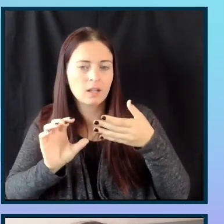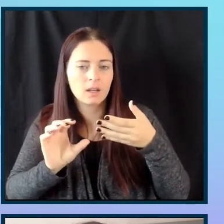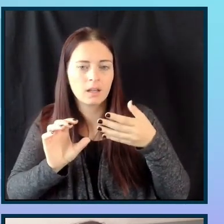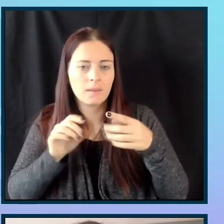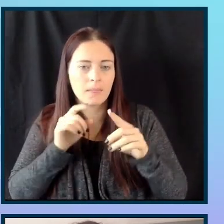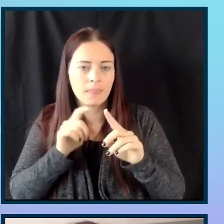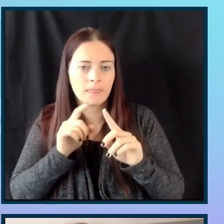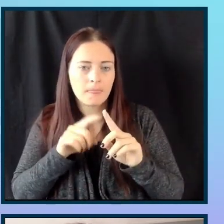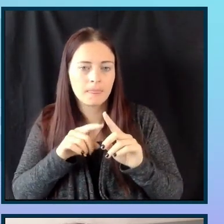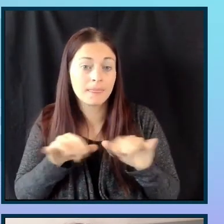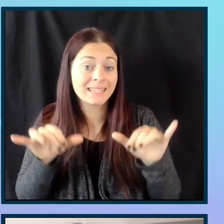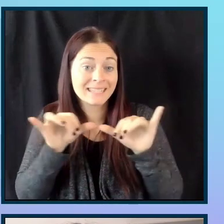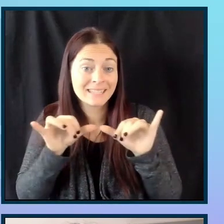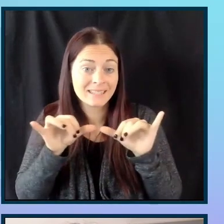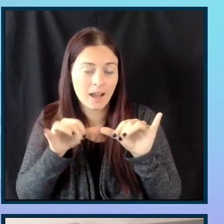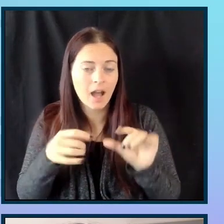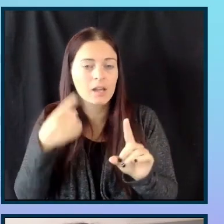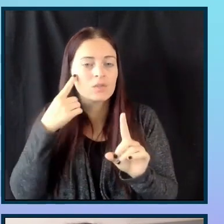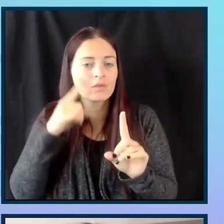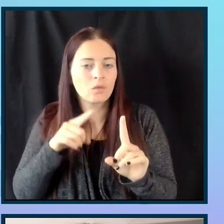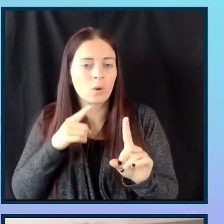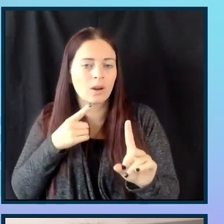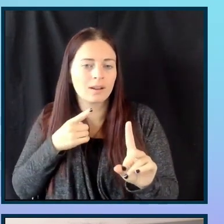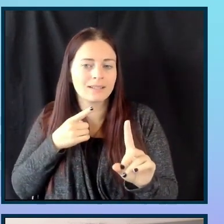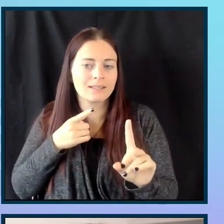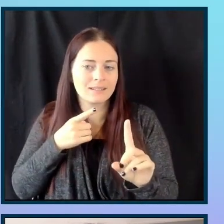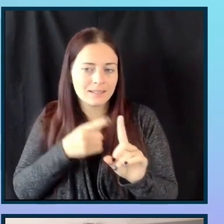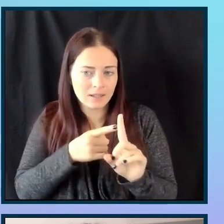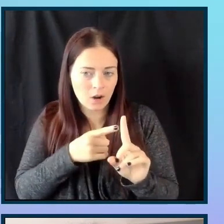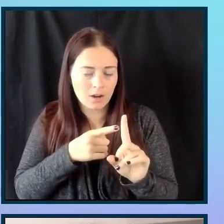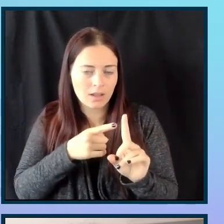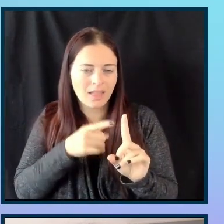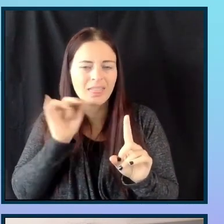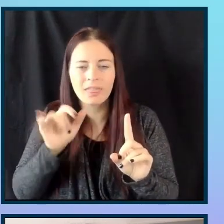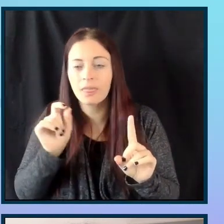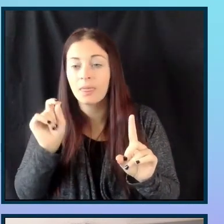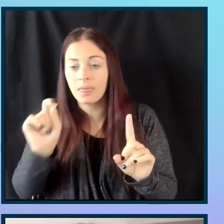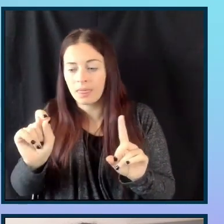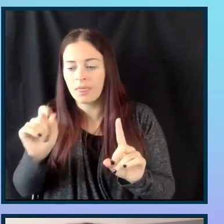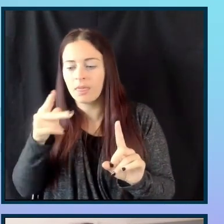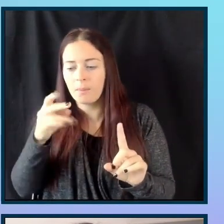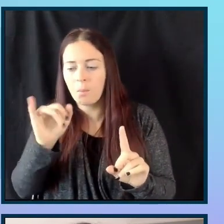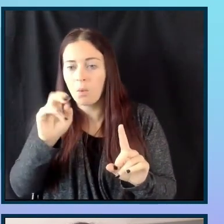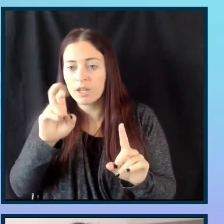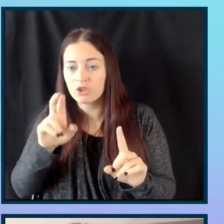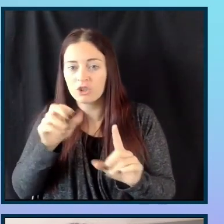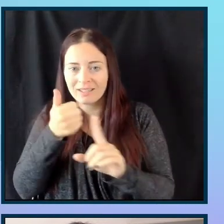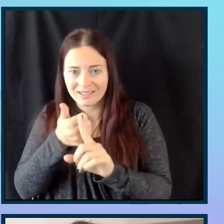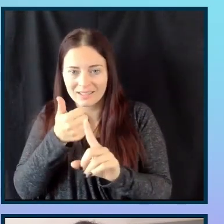says the size of the target of a pointer import is at least 24 by 24 CSS pixels.